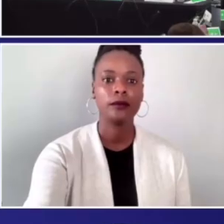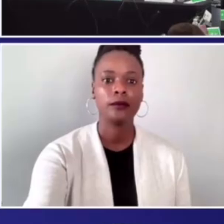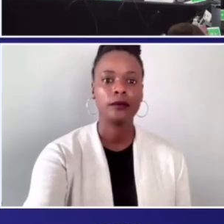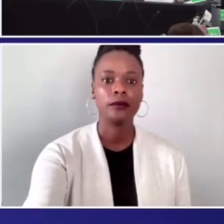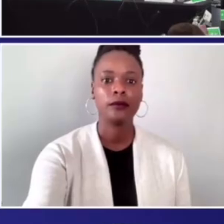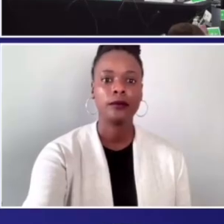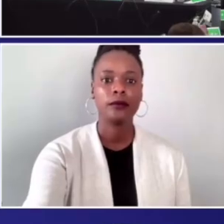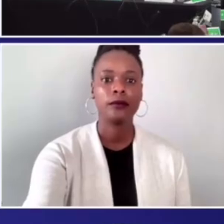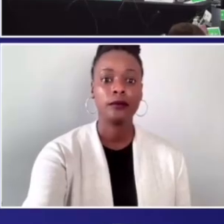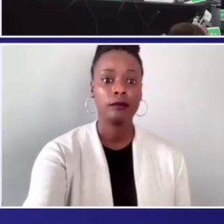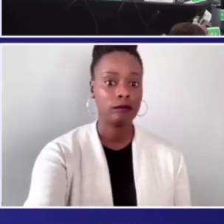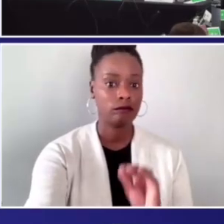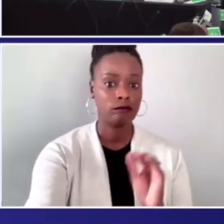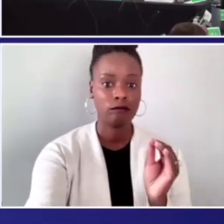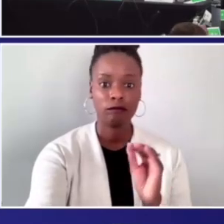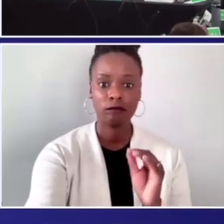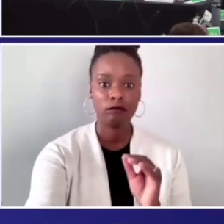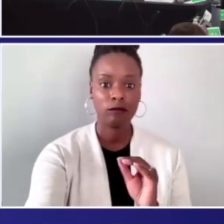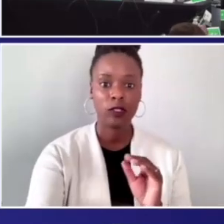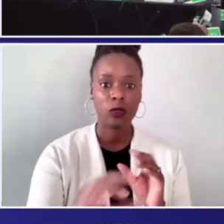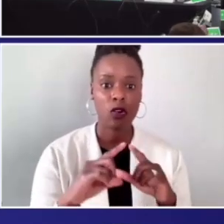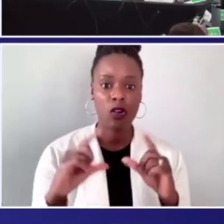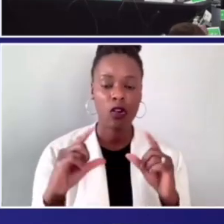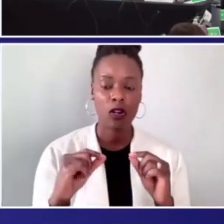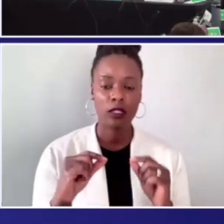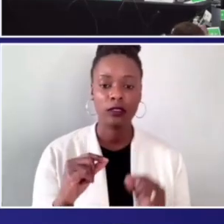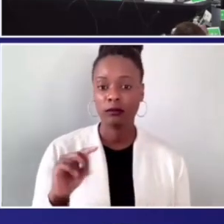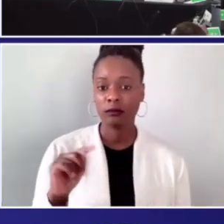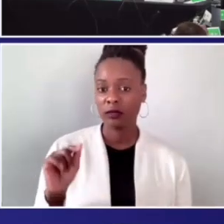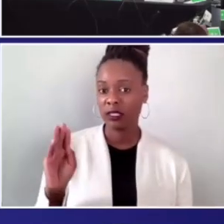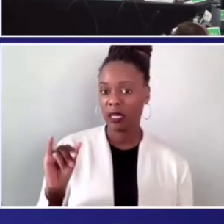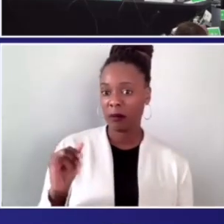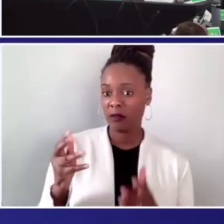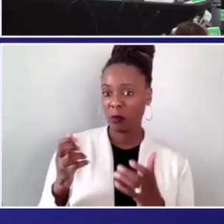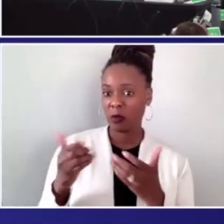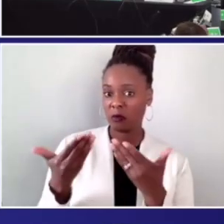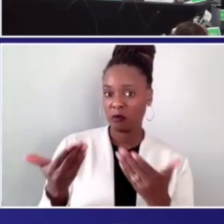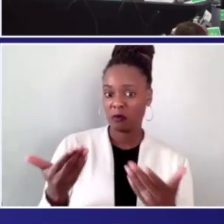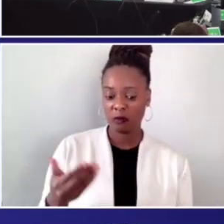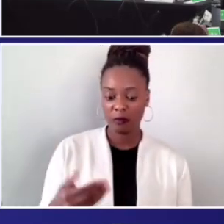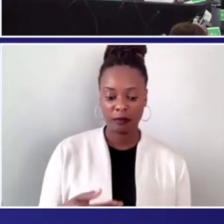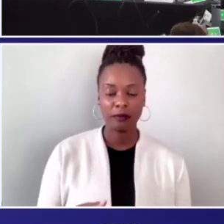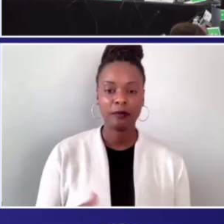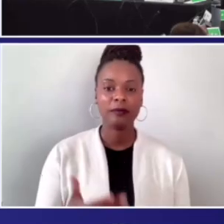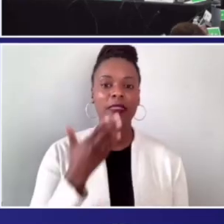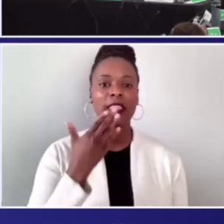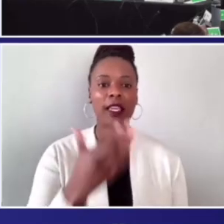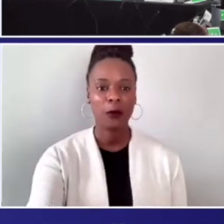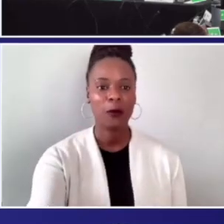No more cards. So, Tamy if you want to take it back. Yes, thank you. I would absolutely love for